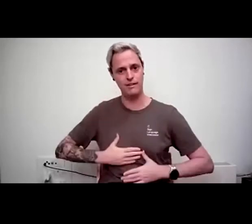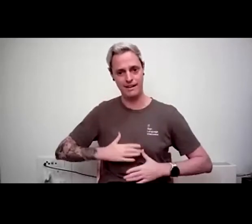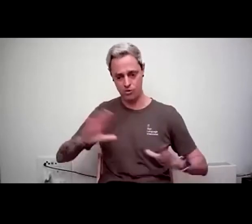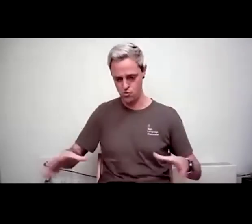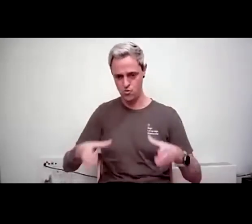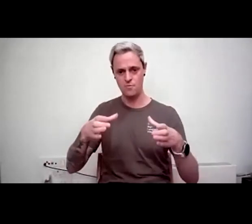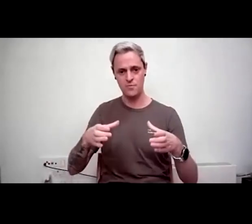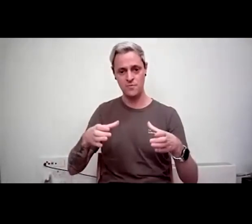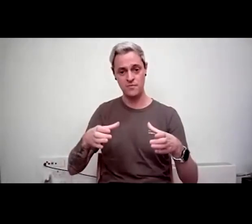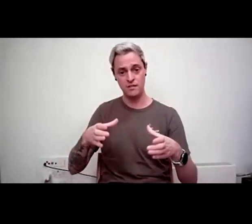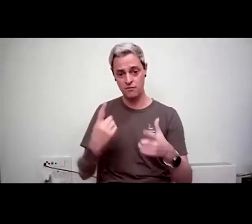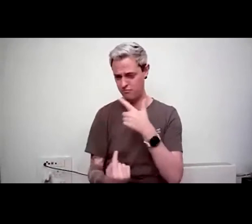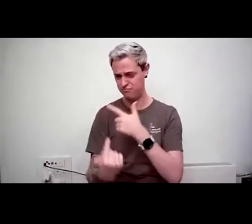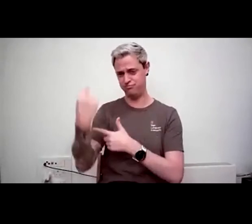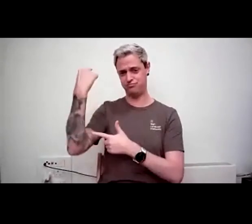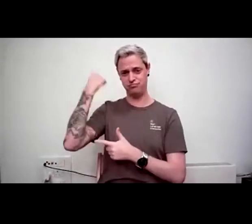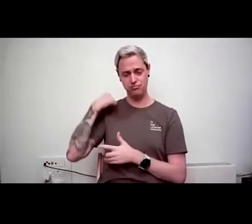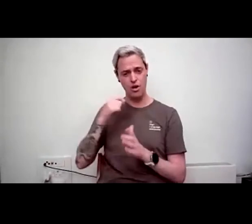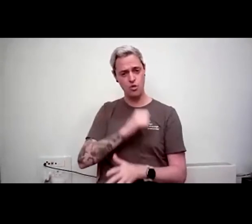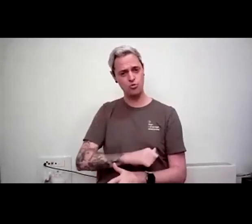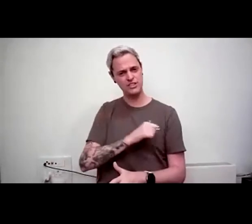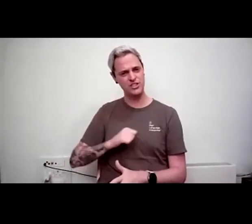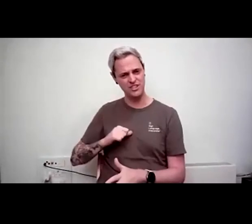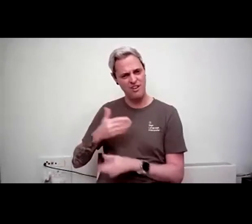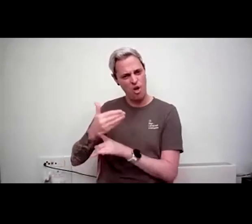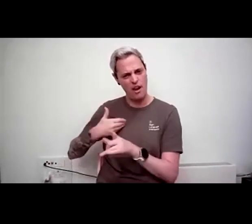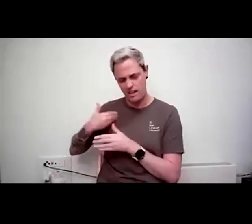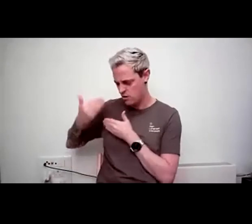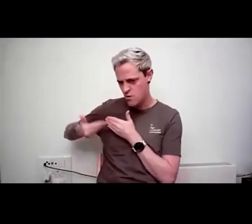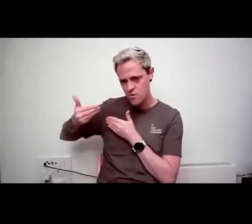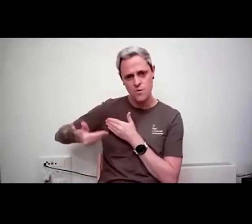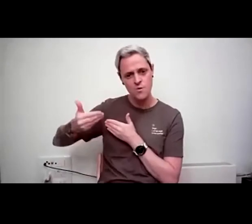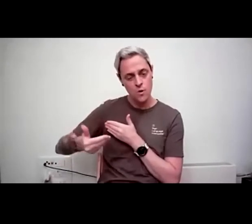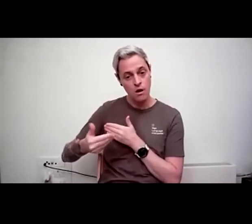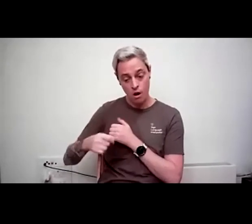From the first Christian centuries Christians considered the poor as emblematic of the Church’s very existence,